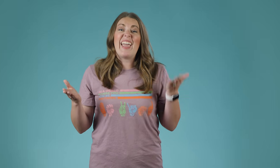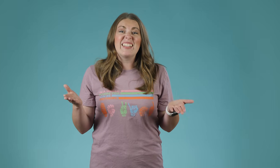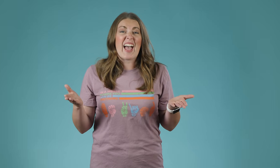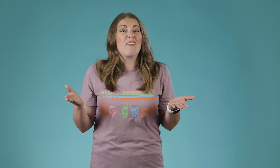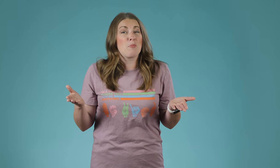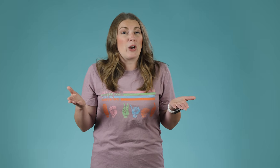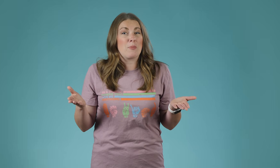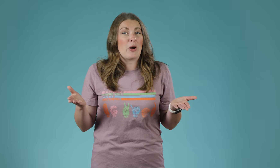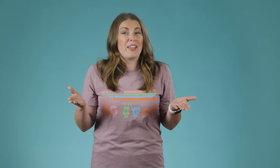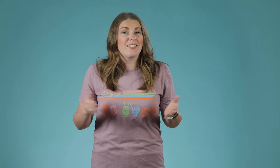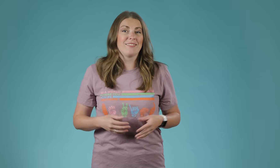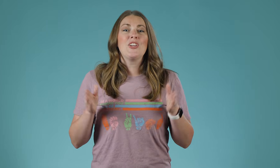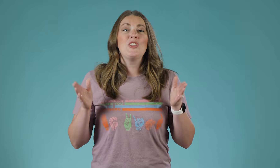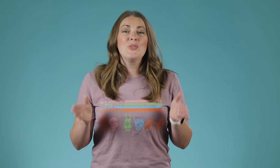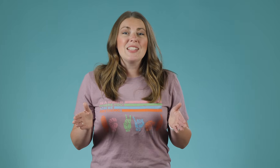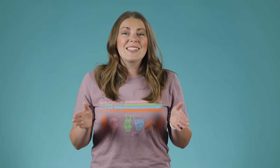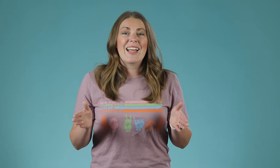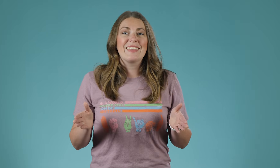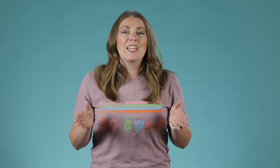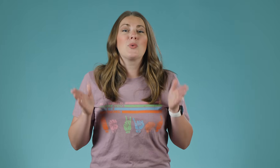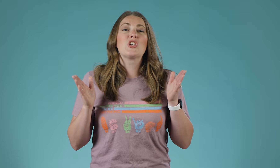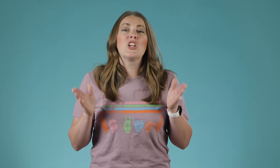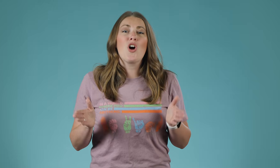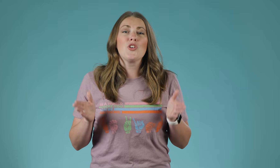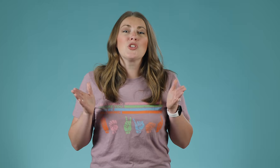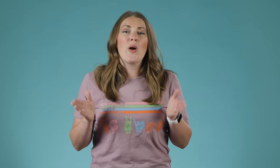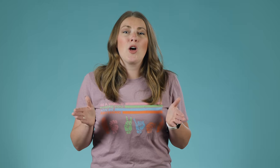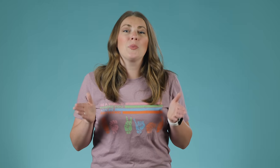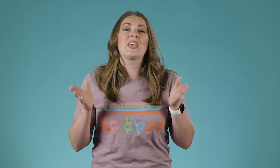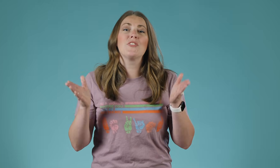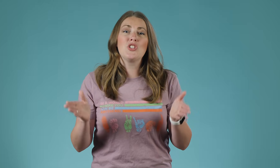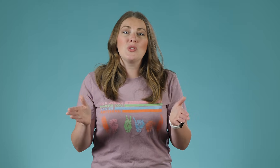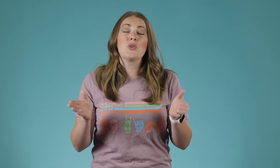and have a brain break. Using sign language can also help give a student